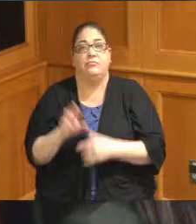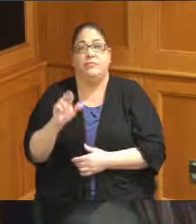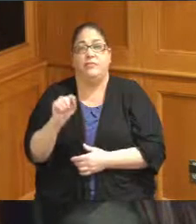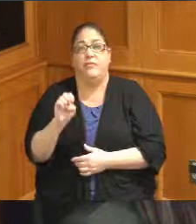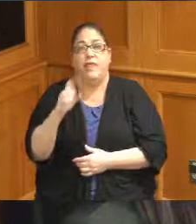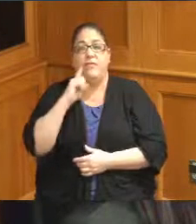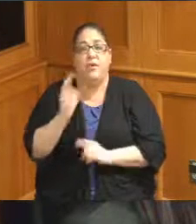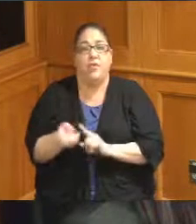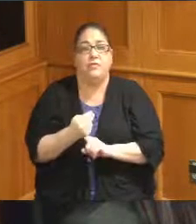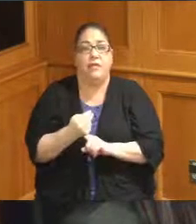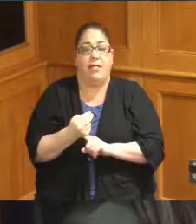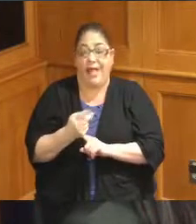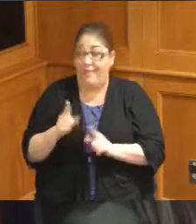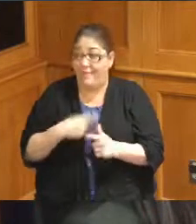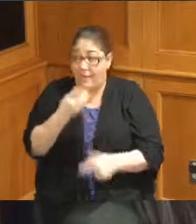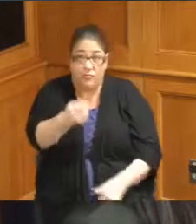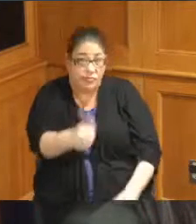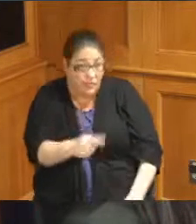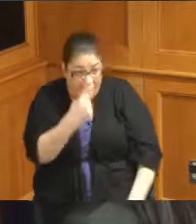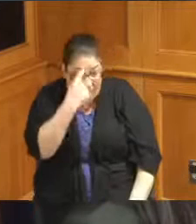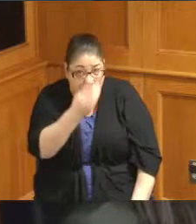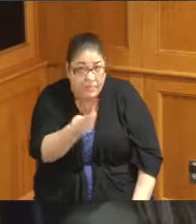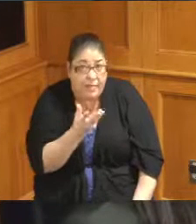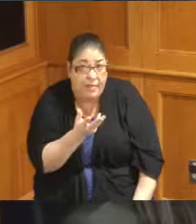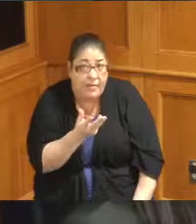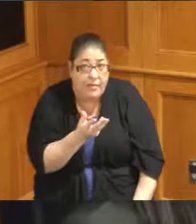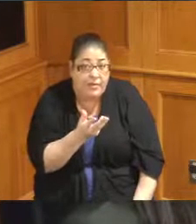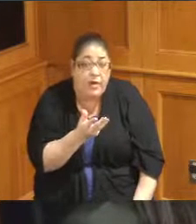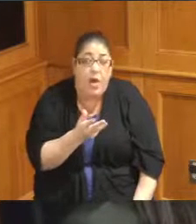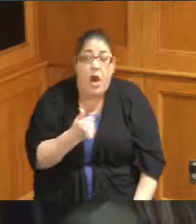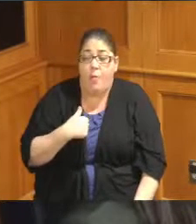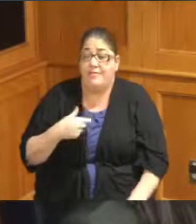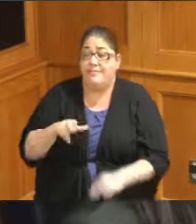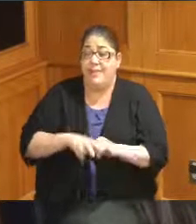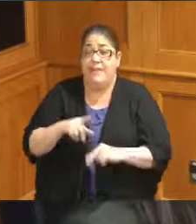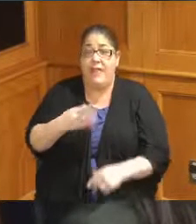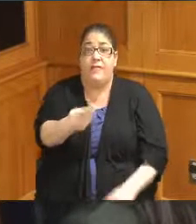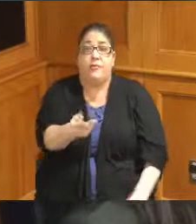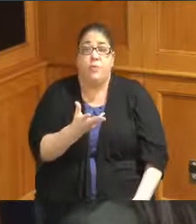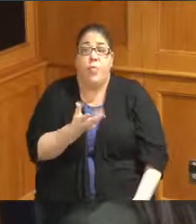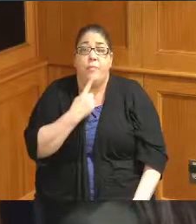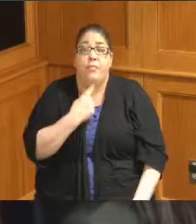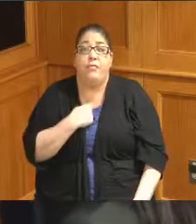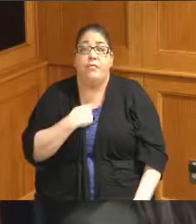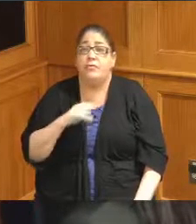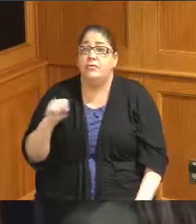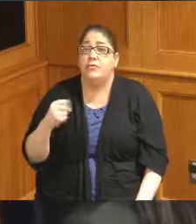and then tell me because I was sitting there they told me that Sharonville is in